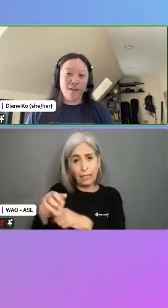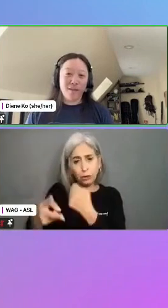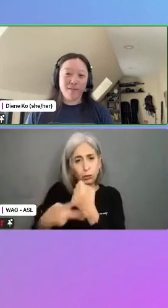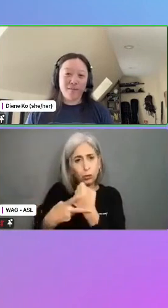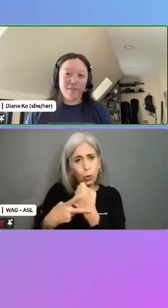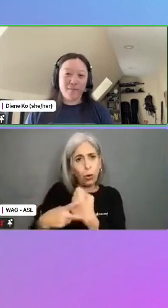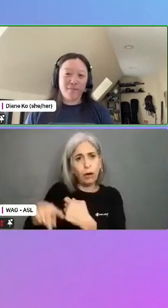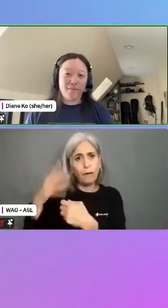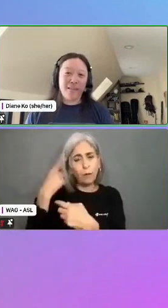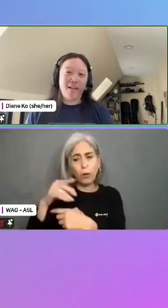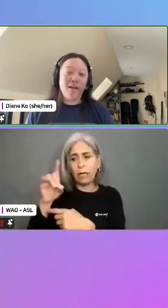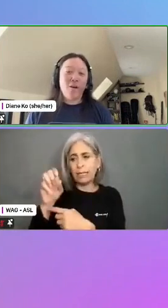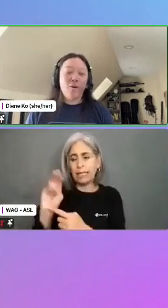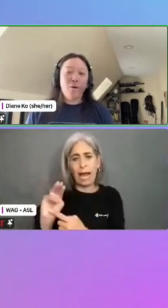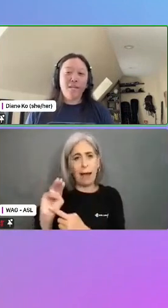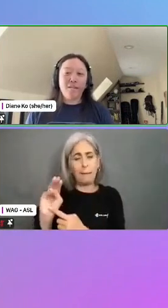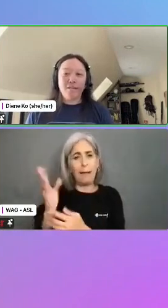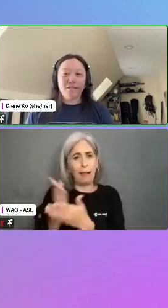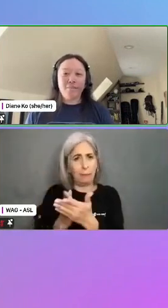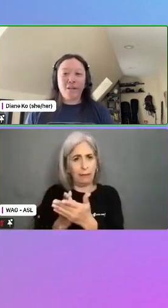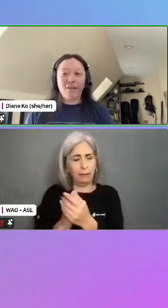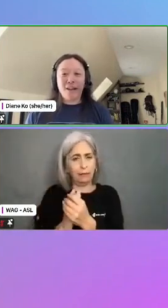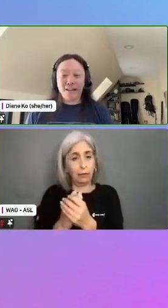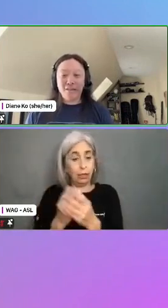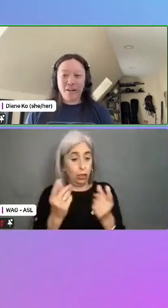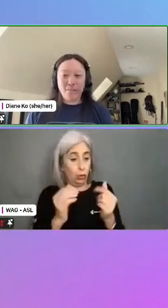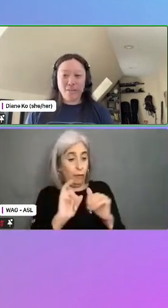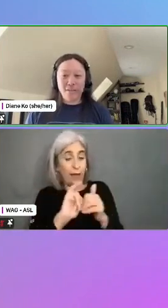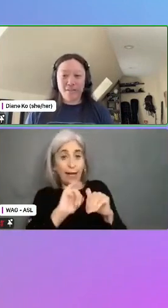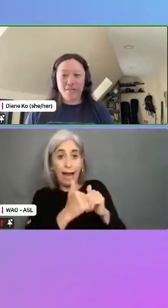Additionally, element. you may want to indicate that